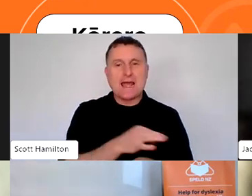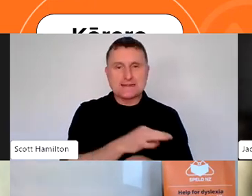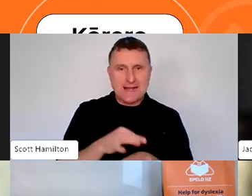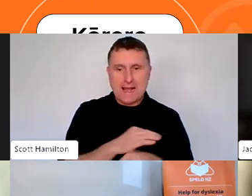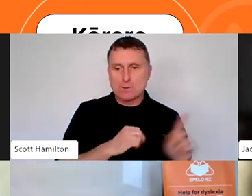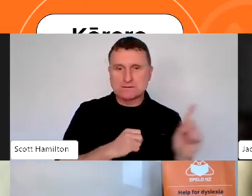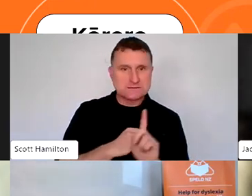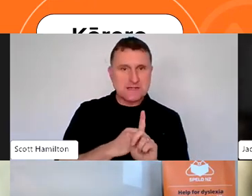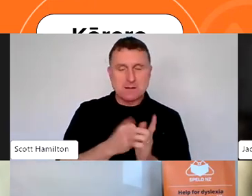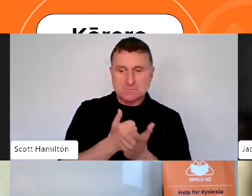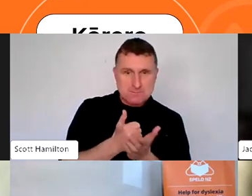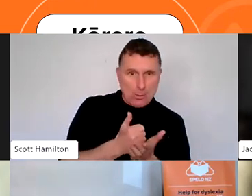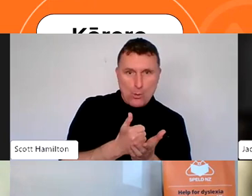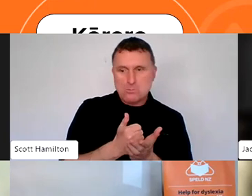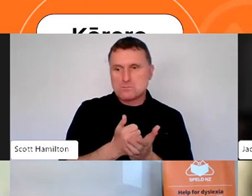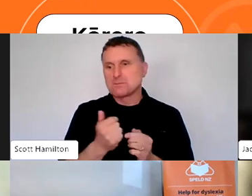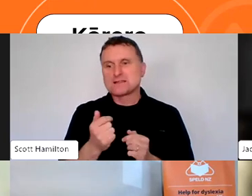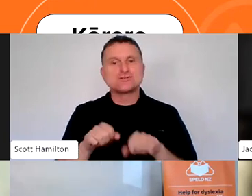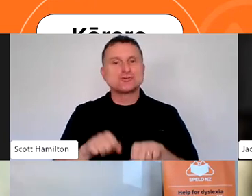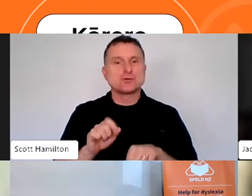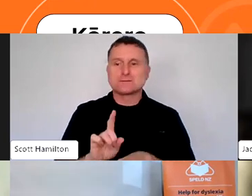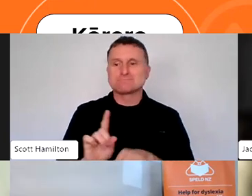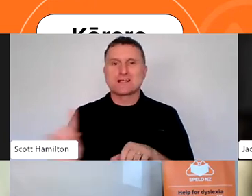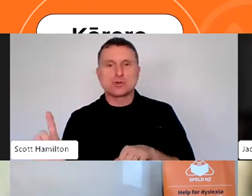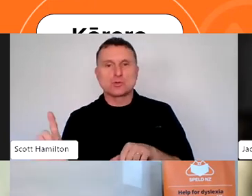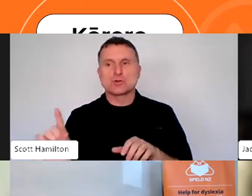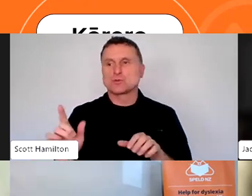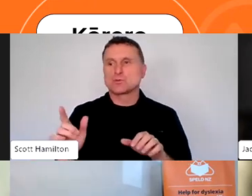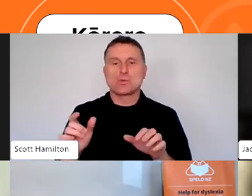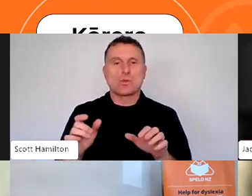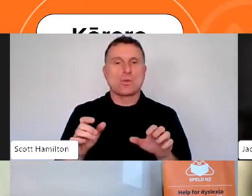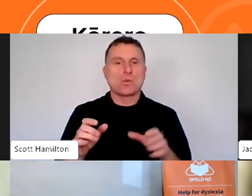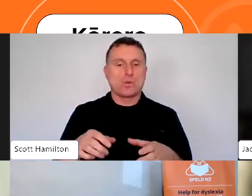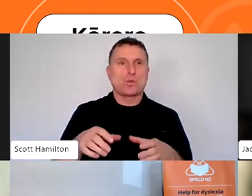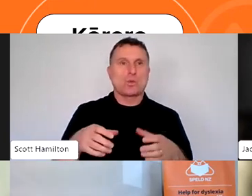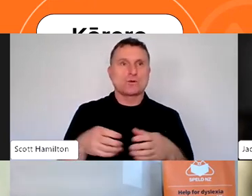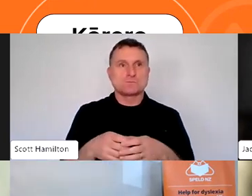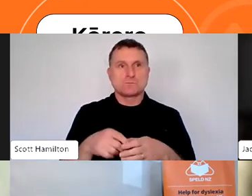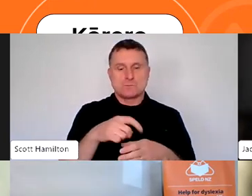be excluded, or a small group might be taken out of the classroom for